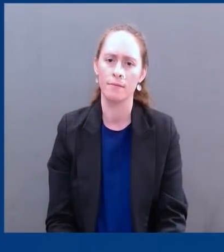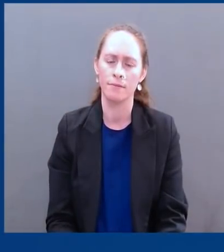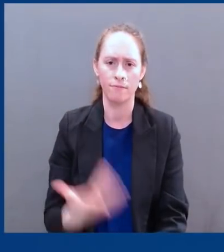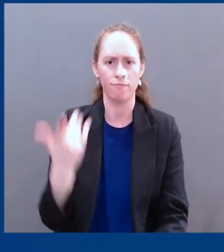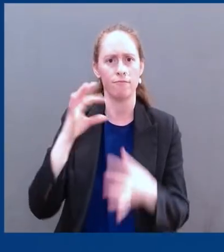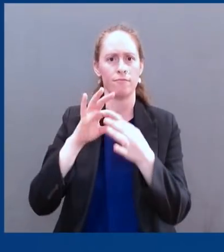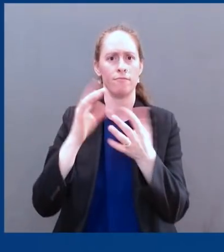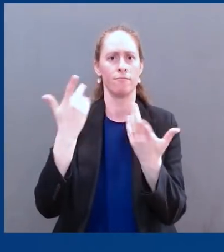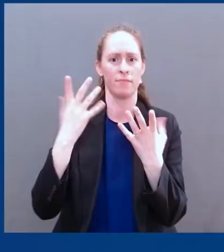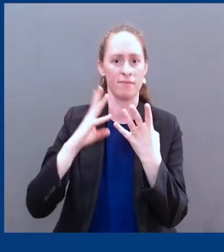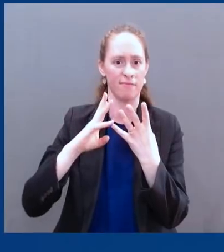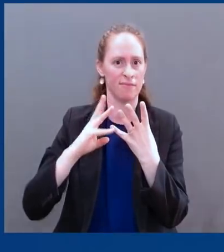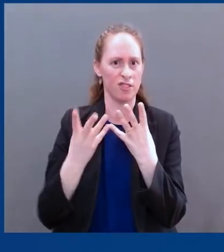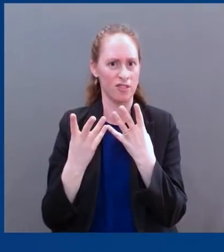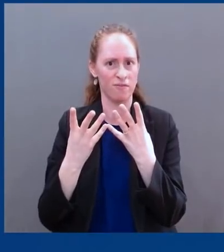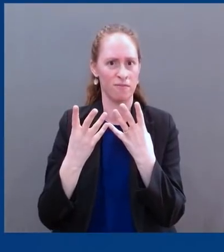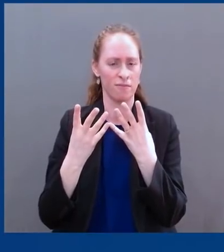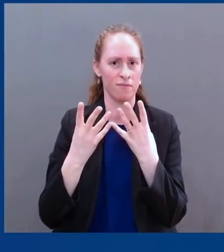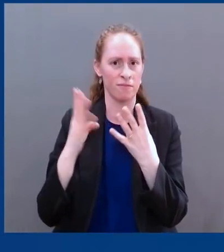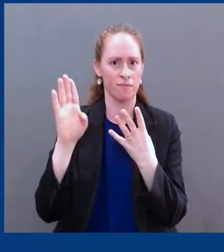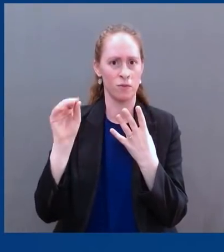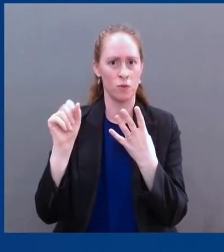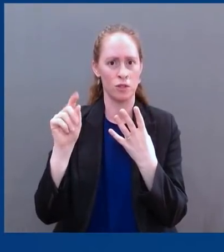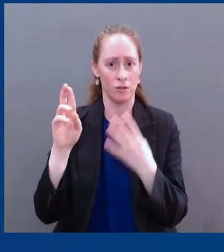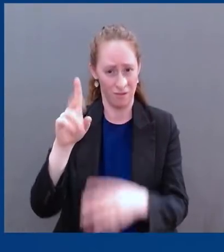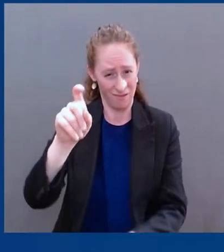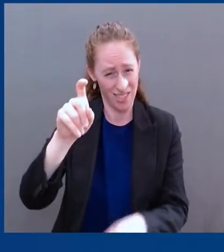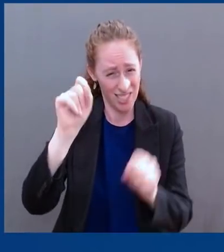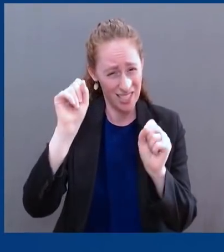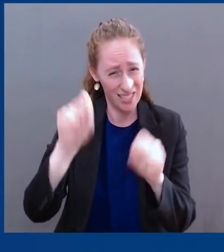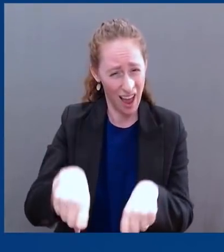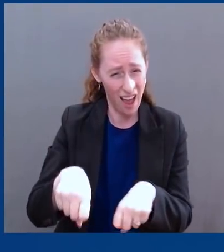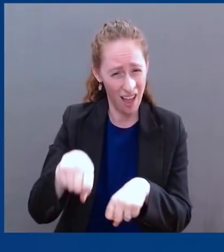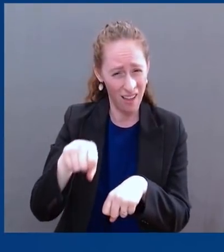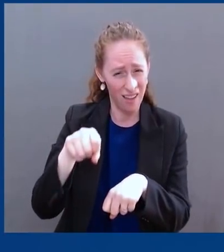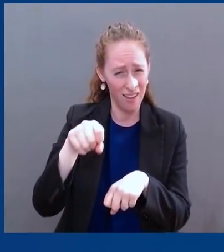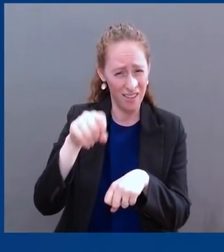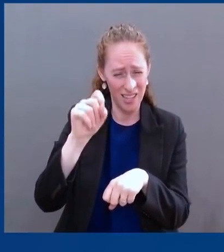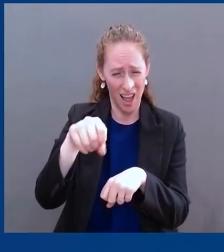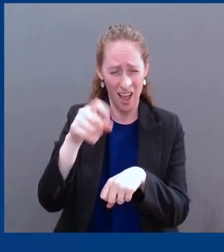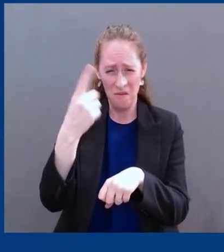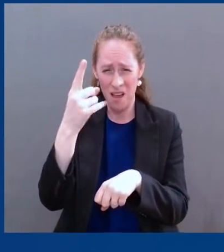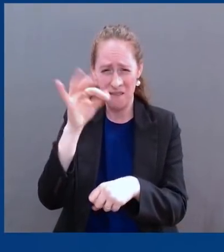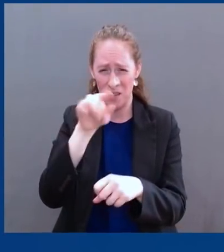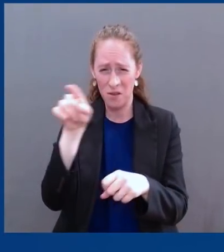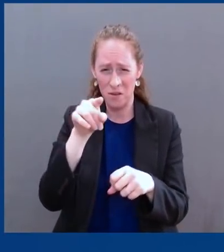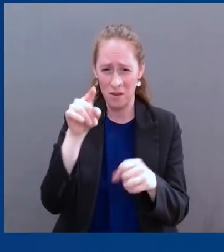isn't it possible, Dr. Fauci and Jeff, that there could be approval for everyone in the country